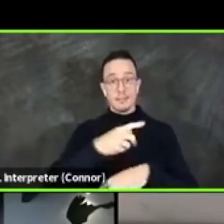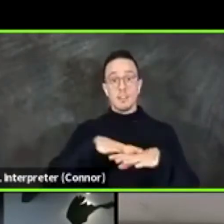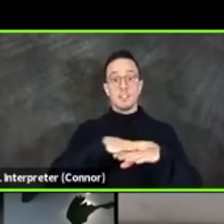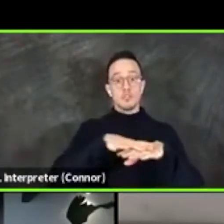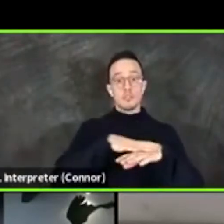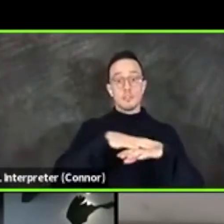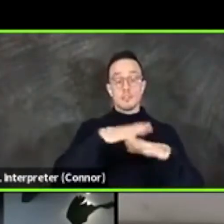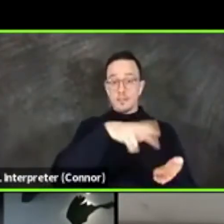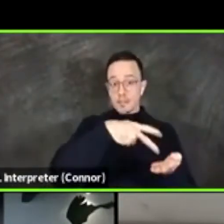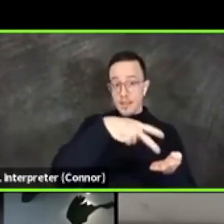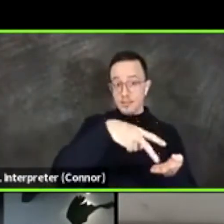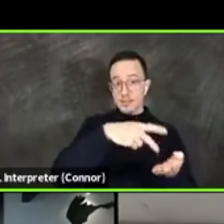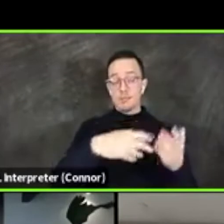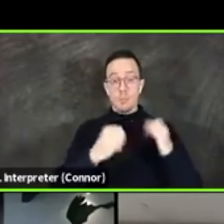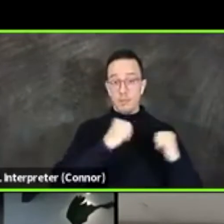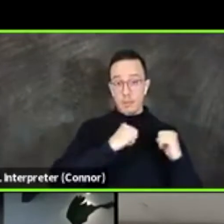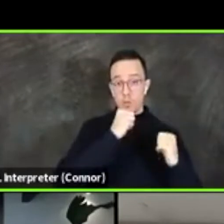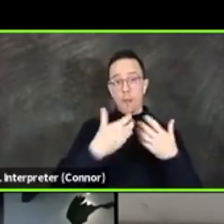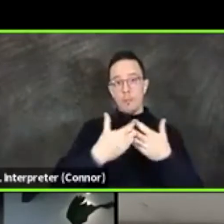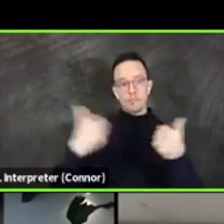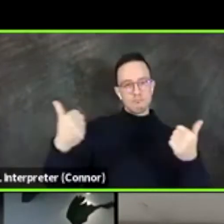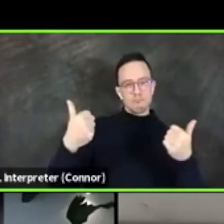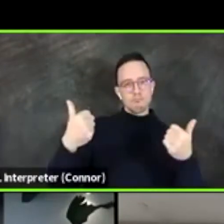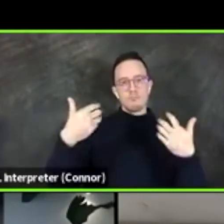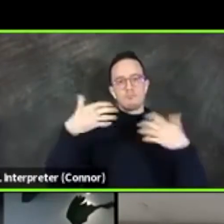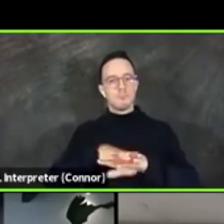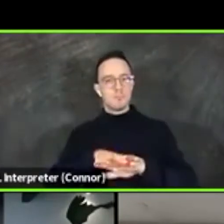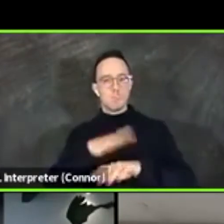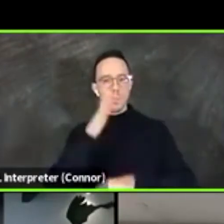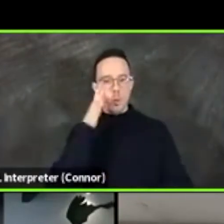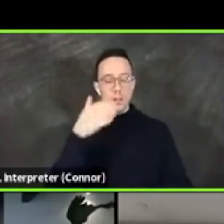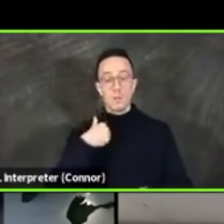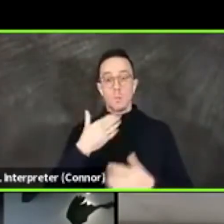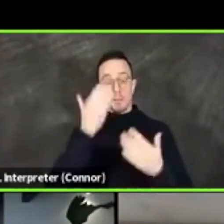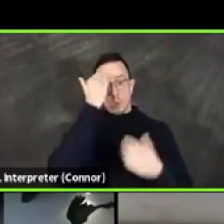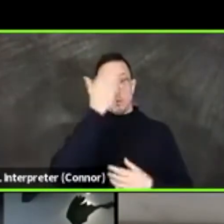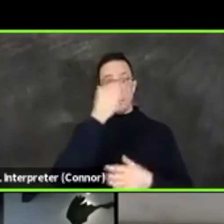TO DIRECT OUR PANELS TOWARD CULTURAL COMPETENCY. WE WILL BE KNOWN AND RESPECTED AND FORGOTTEN FOR OUR BRILLIANCE